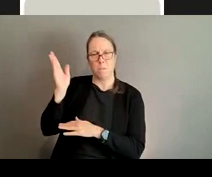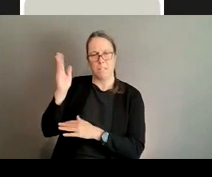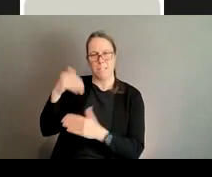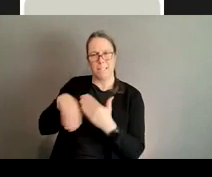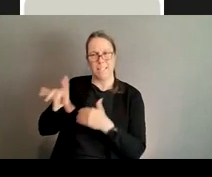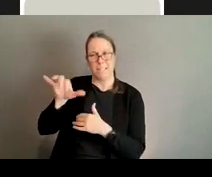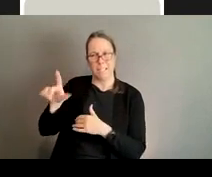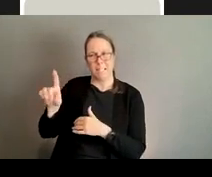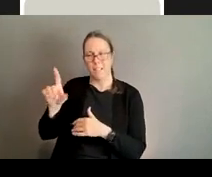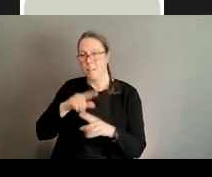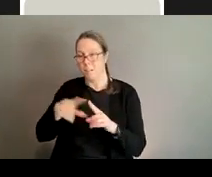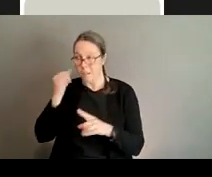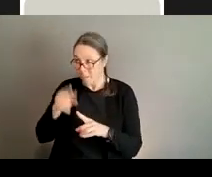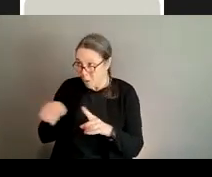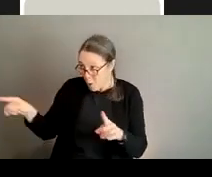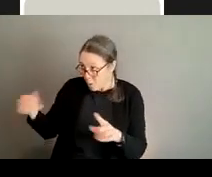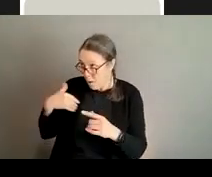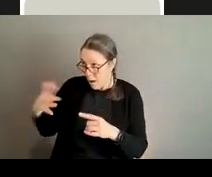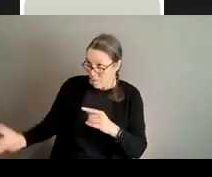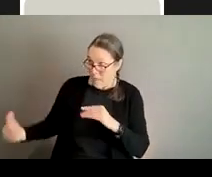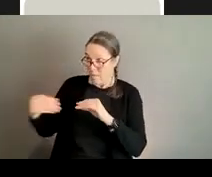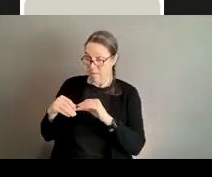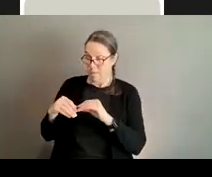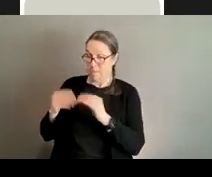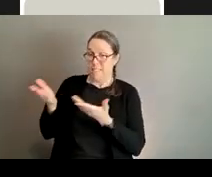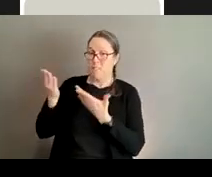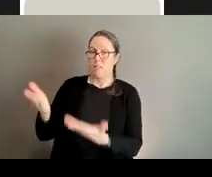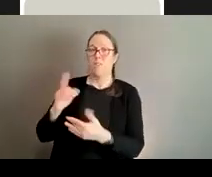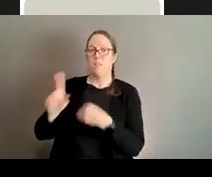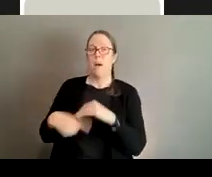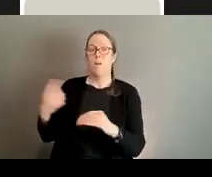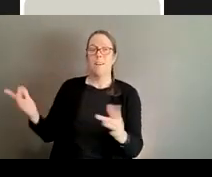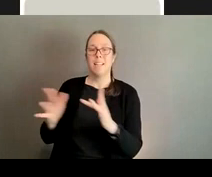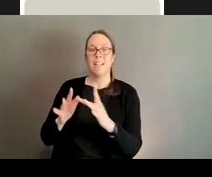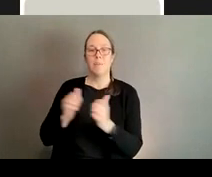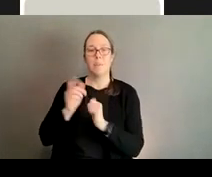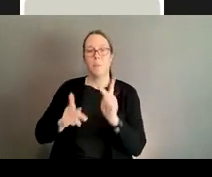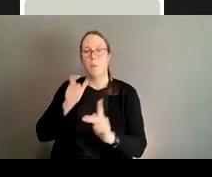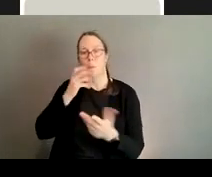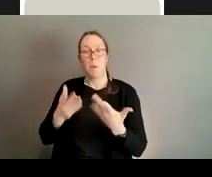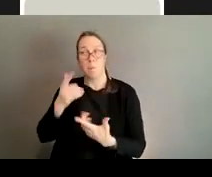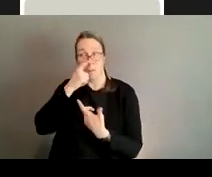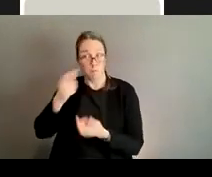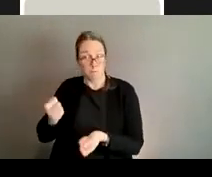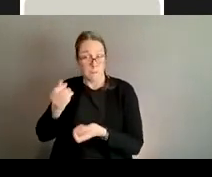about connecting with people who might be interested in an idea for a proposal, if you